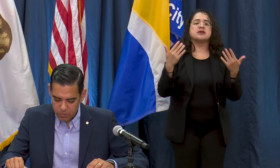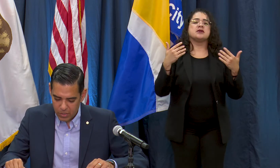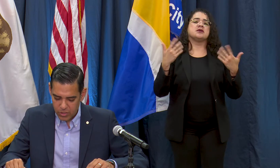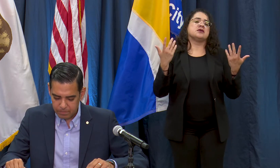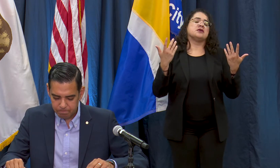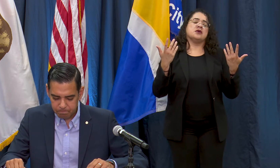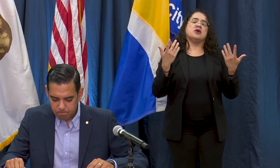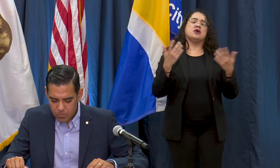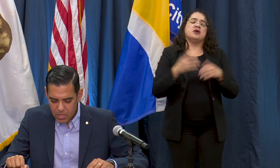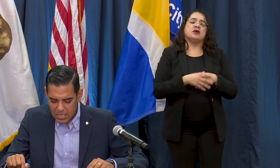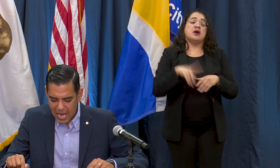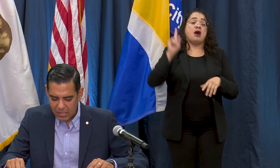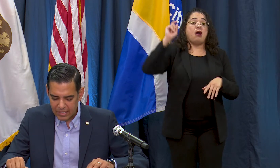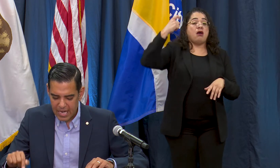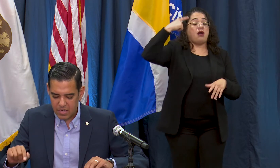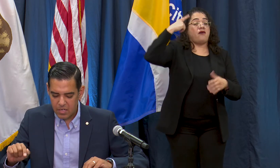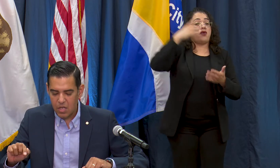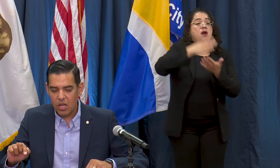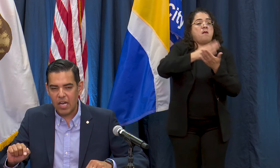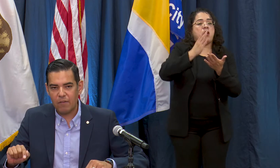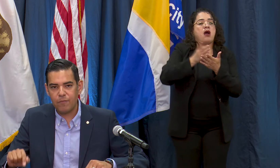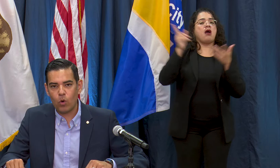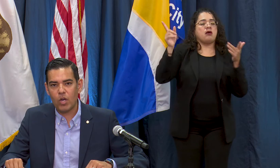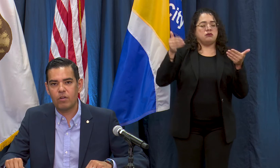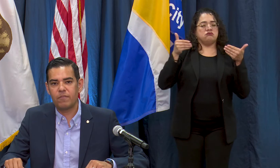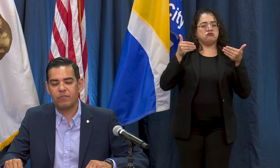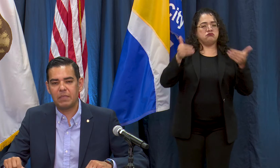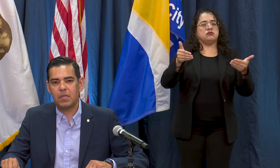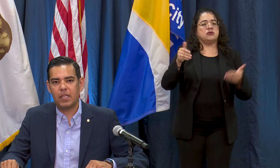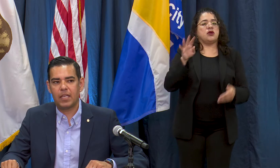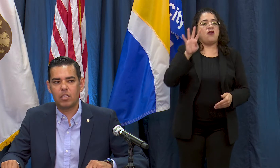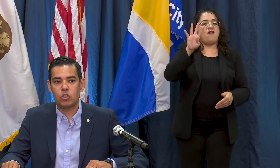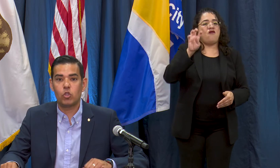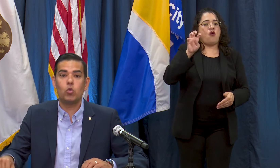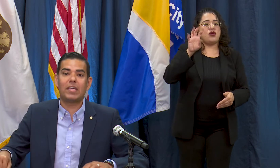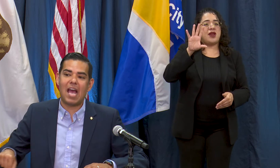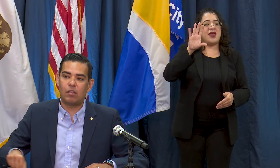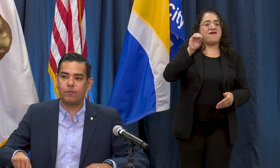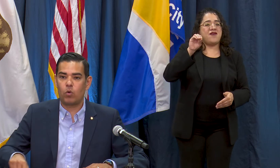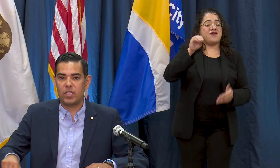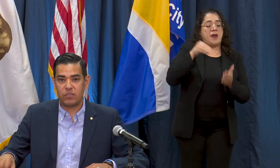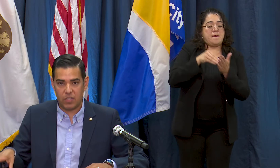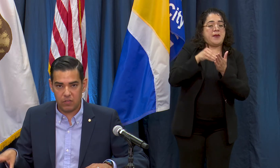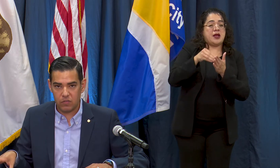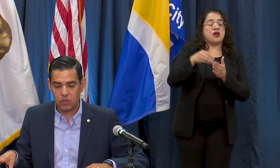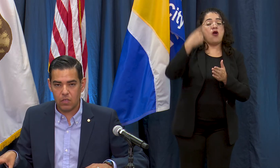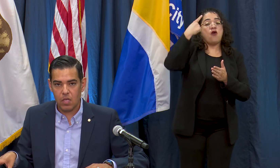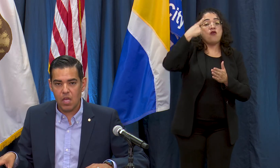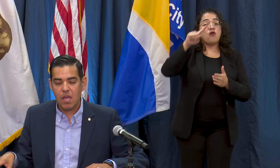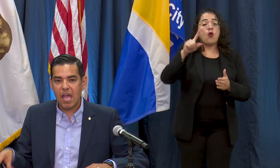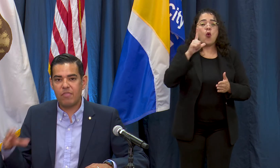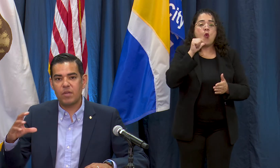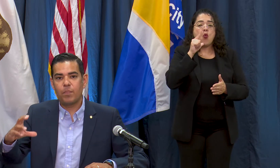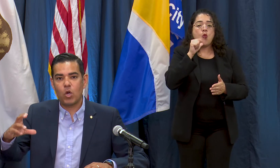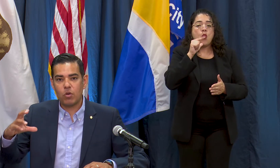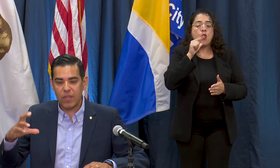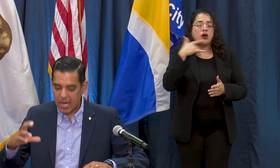budget, he allocated 450 million to California cities and then broke that up